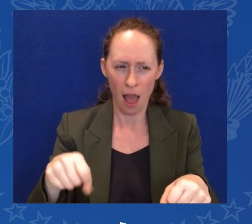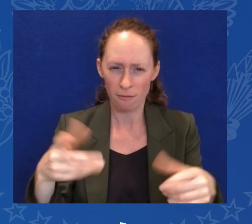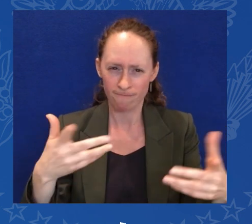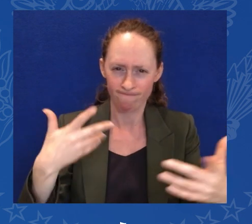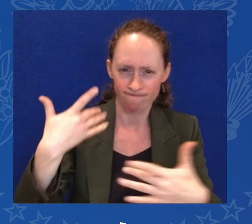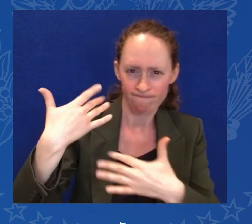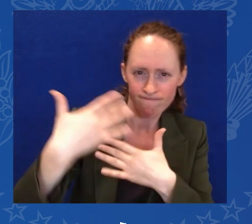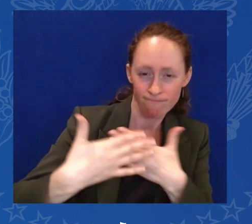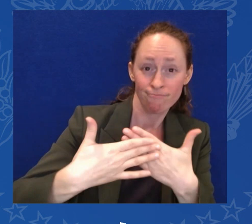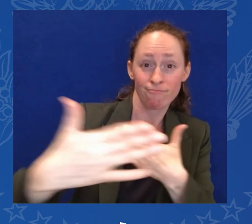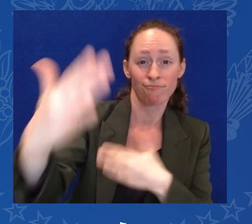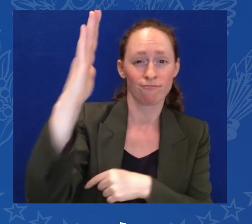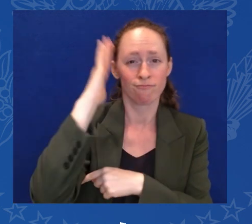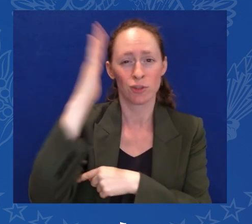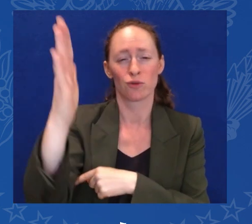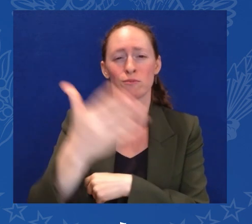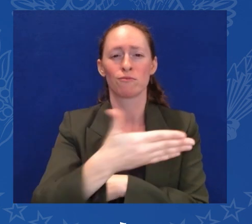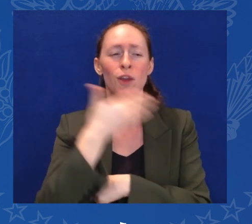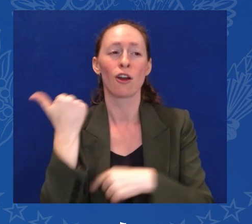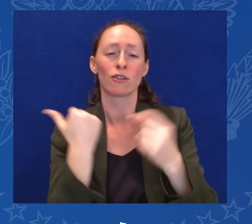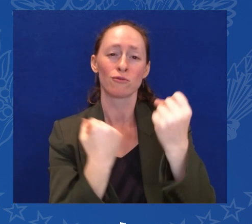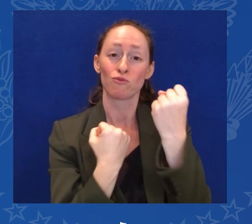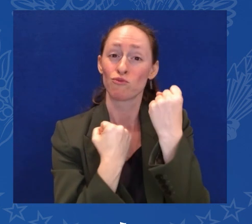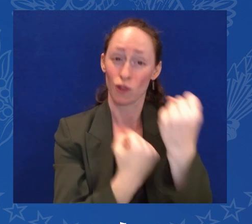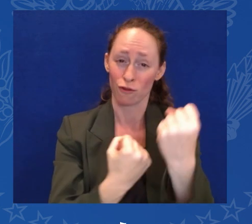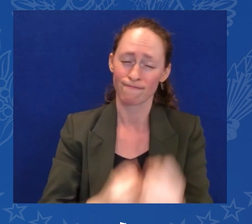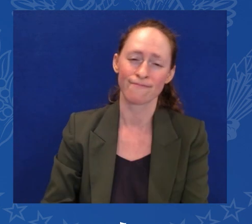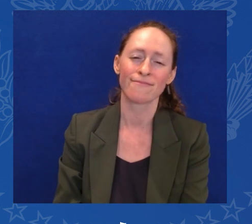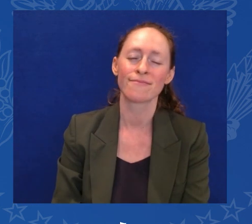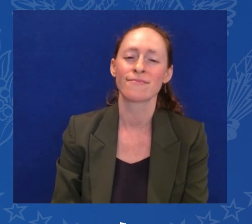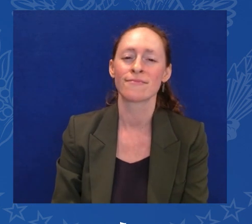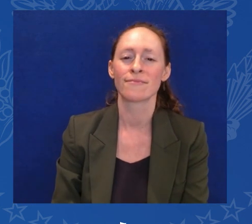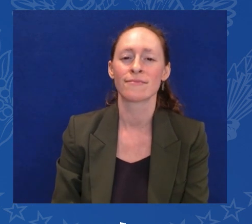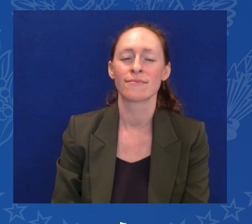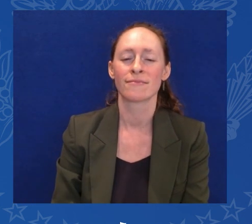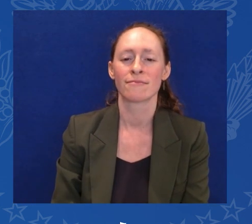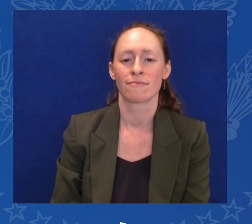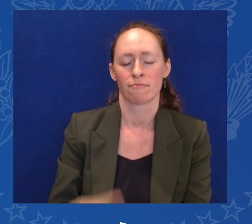who has dedicated his life to preserving and protecting our history.